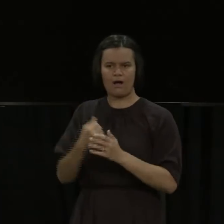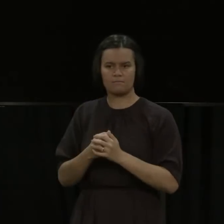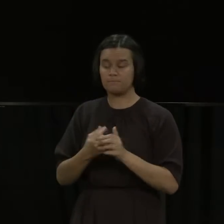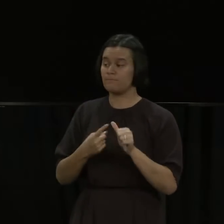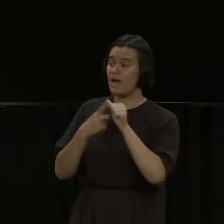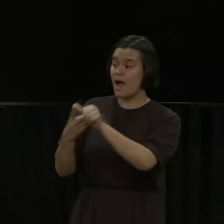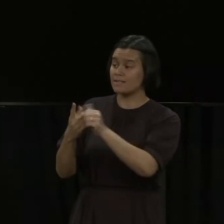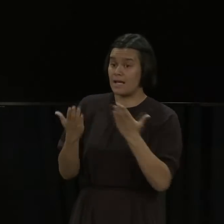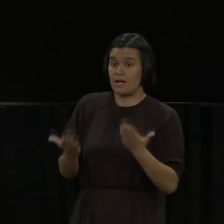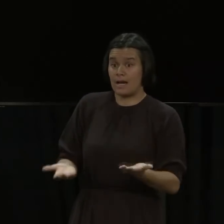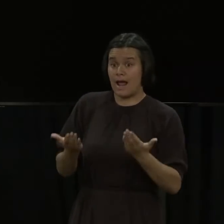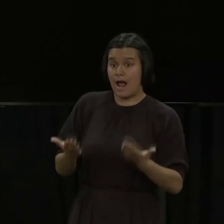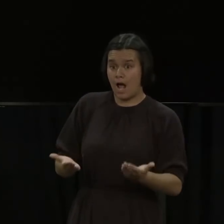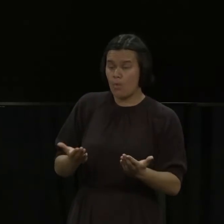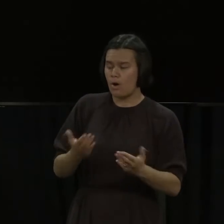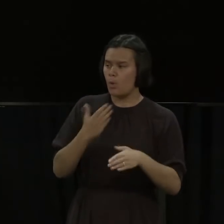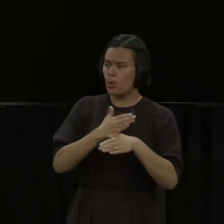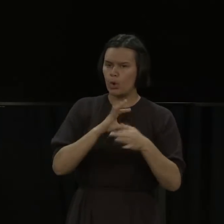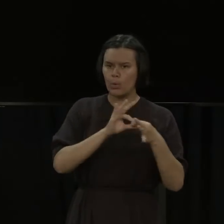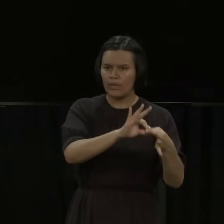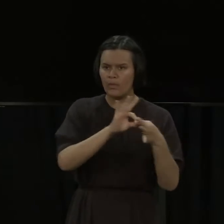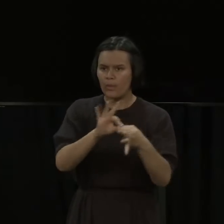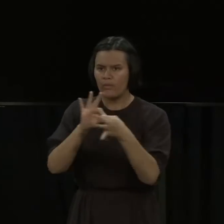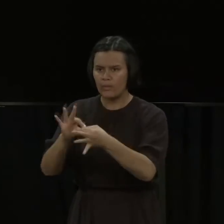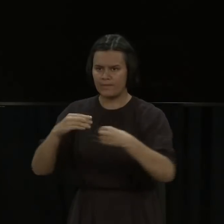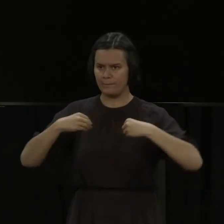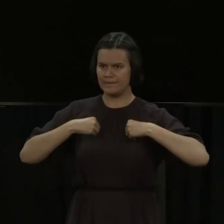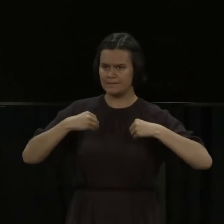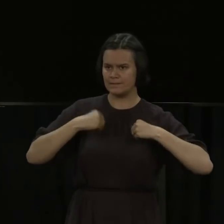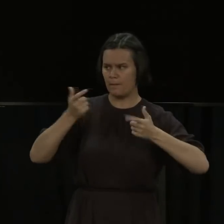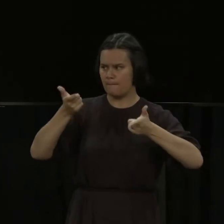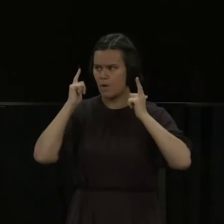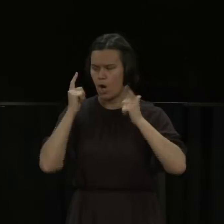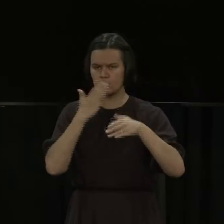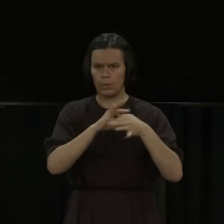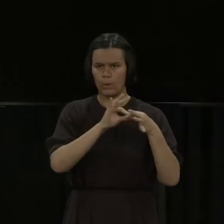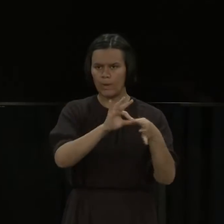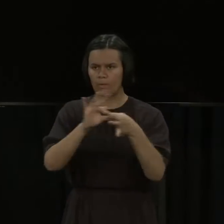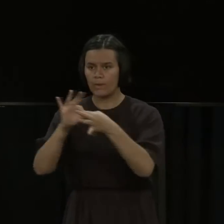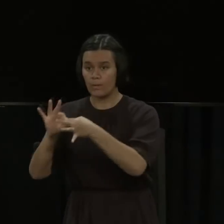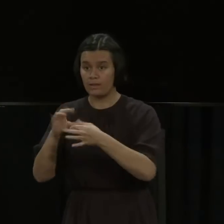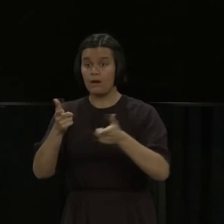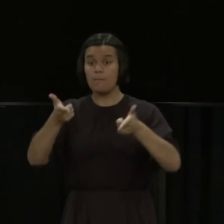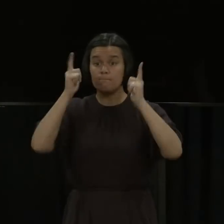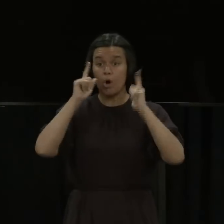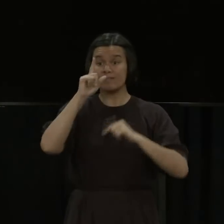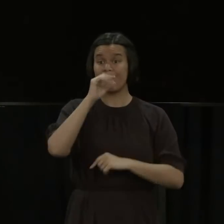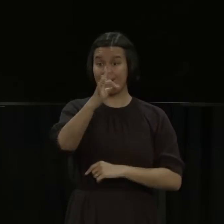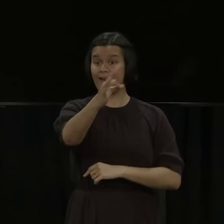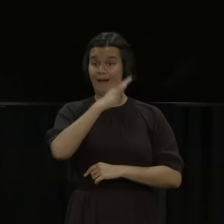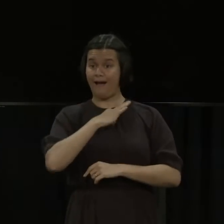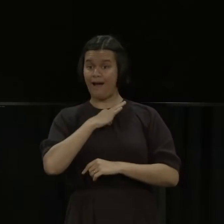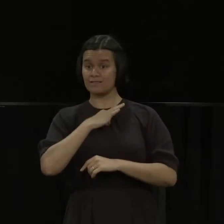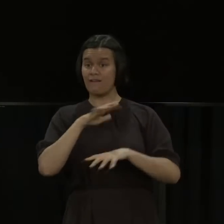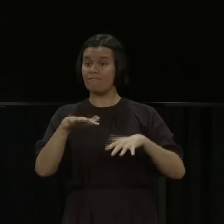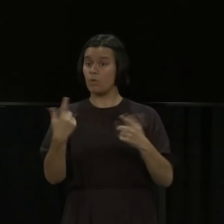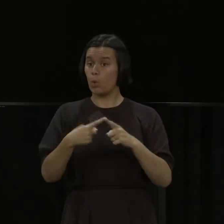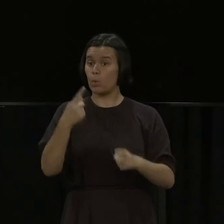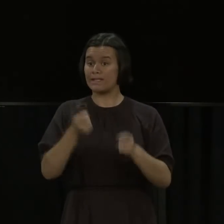public health. We are working with a lot of